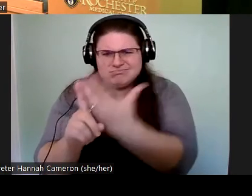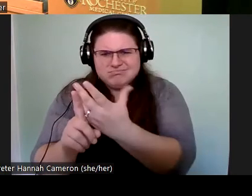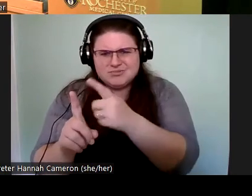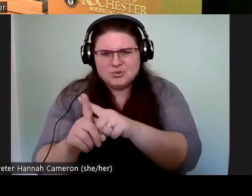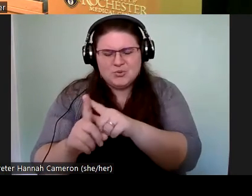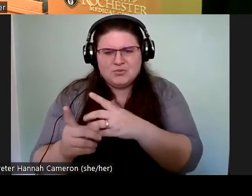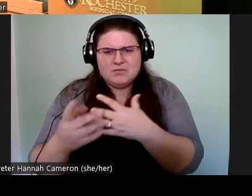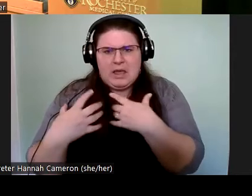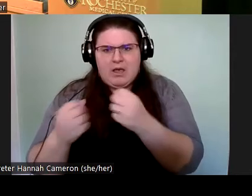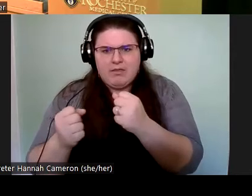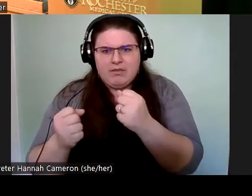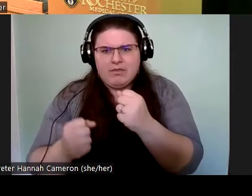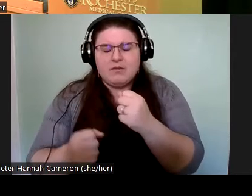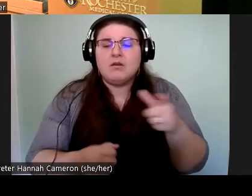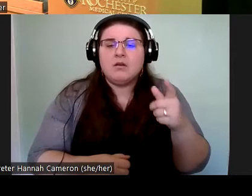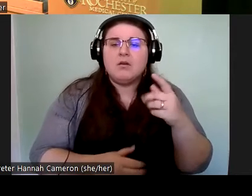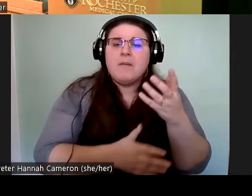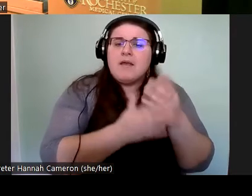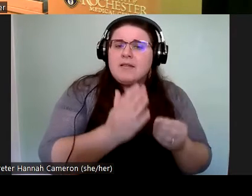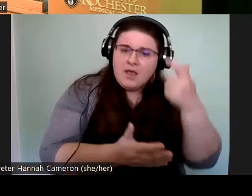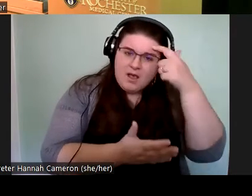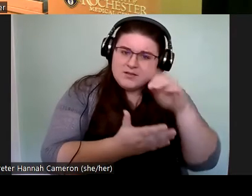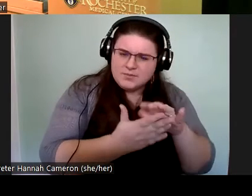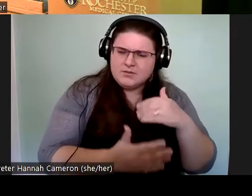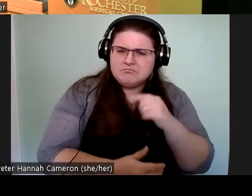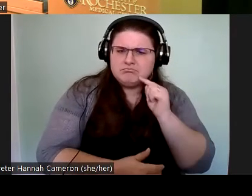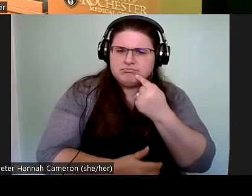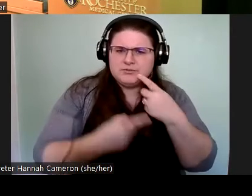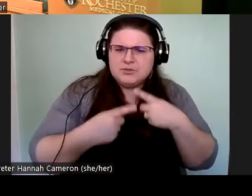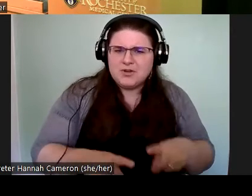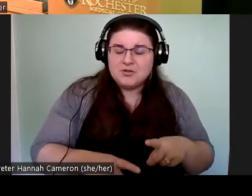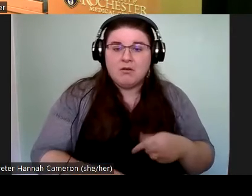with serious depression um he was wasn't telling his doctor everything right he wasn't telling his